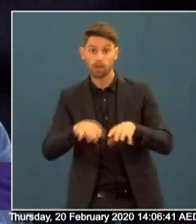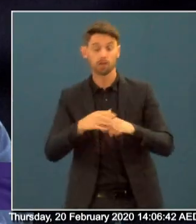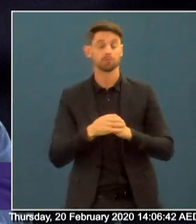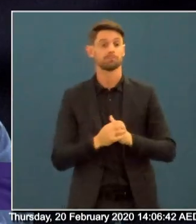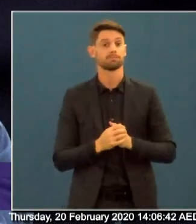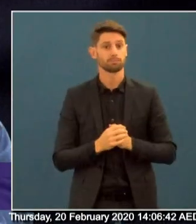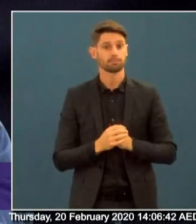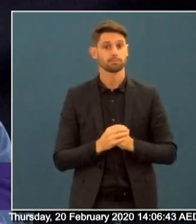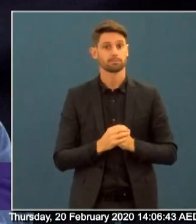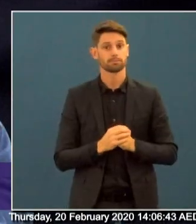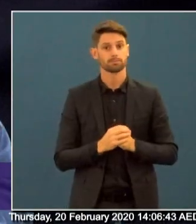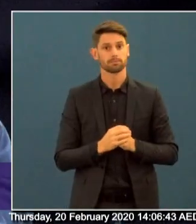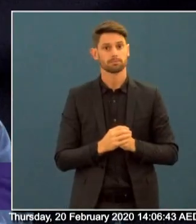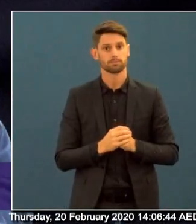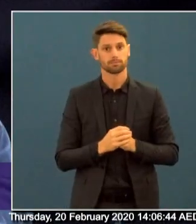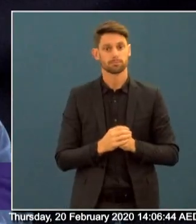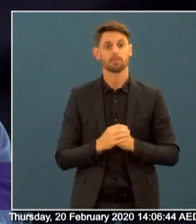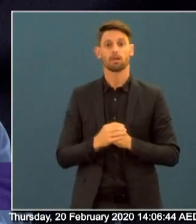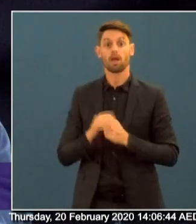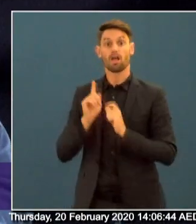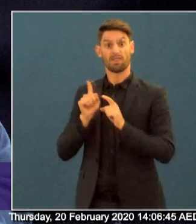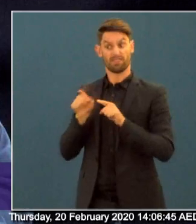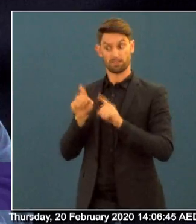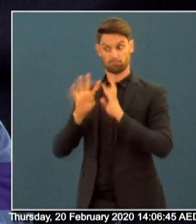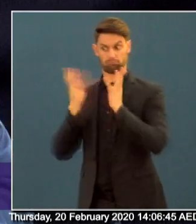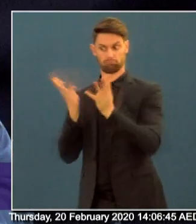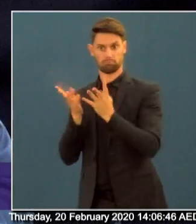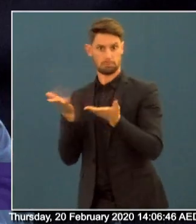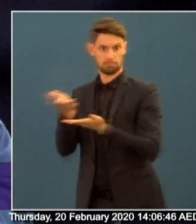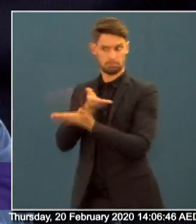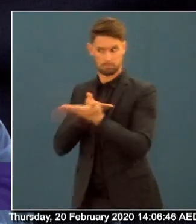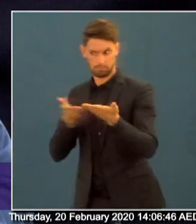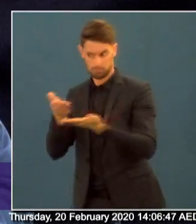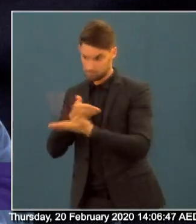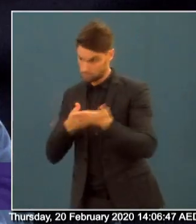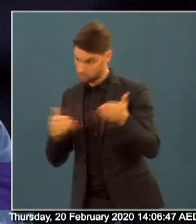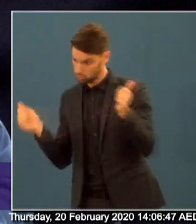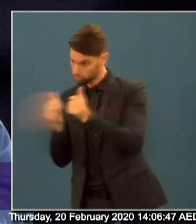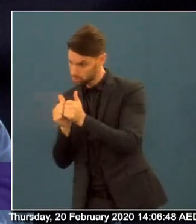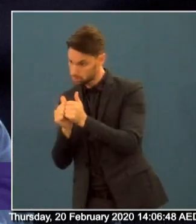The communique, ultimately, was shaped from a process conducted